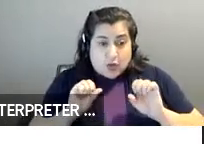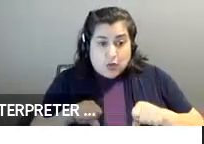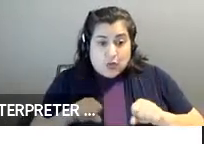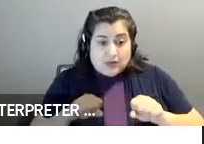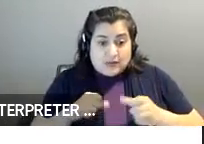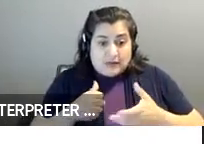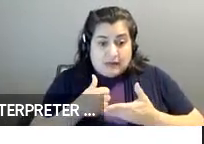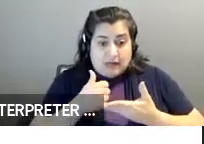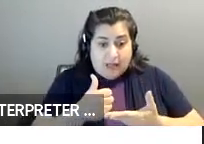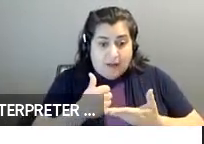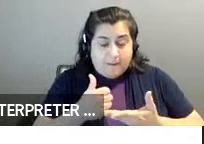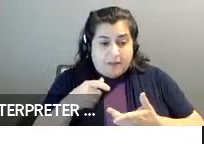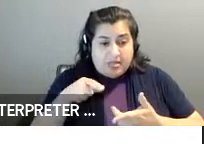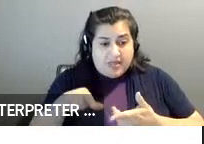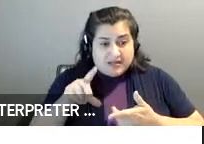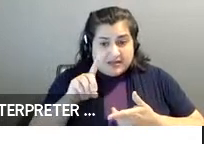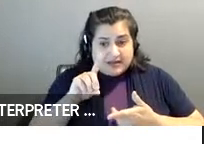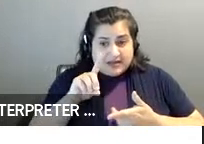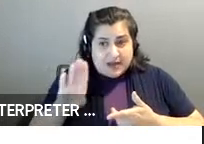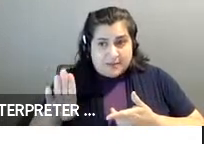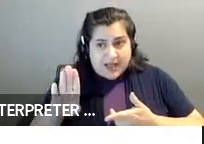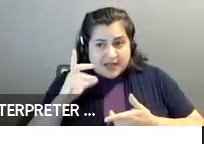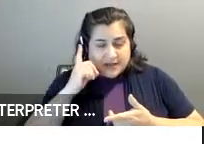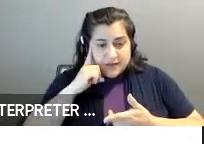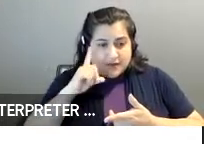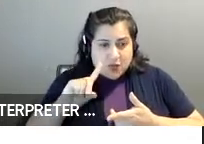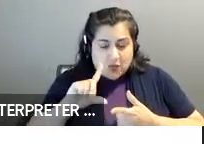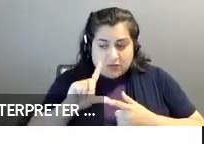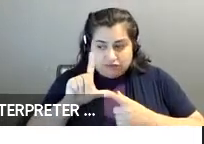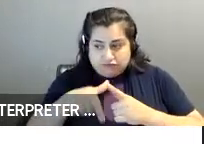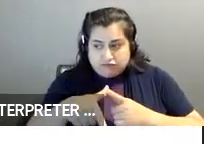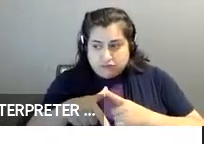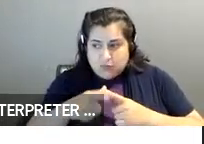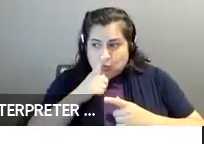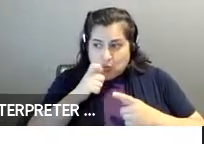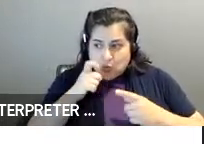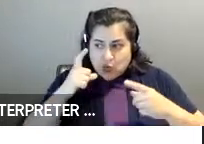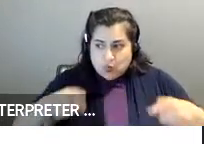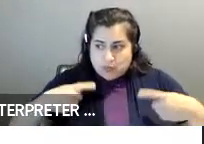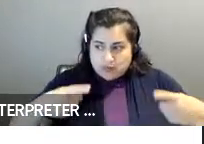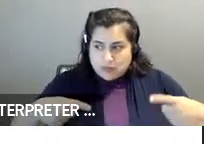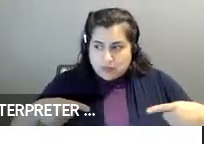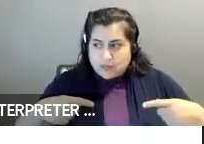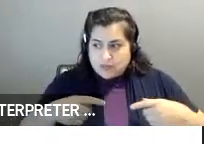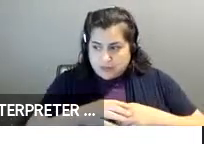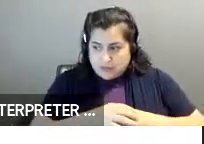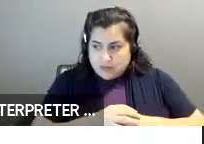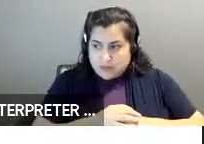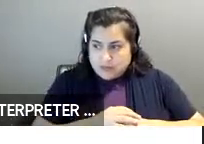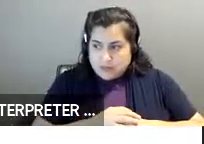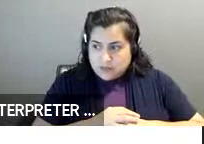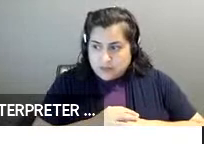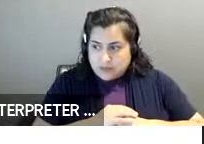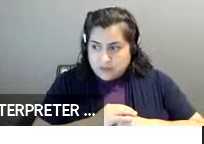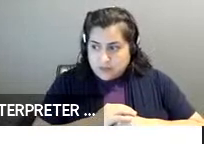database on the anthropometry of wheeled mobility users. Thank you all for your time and attention.